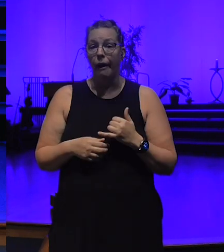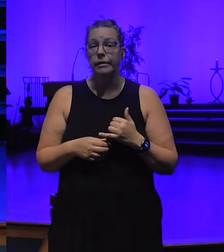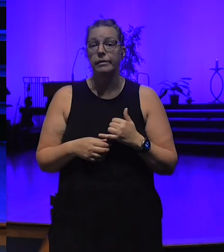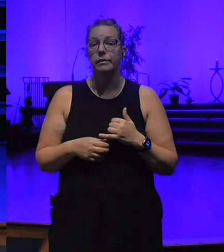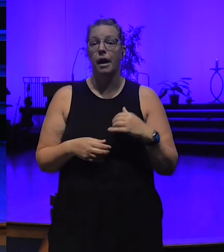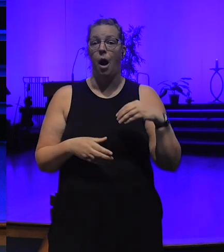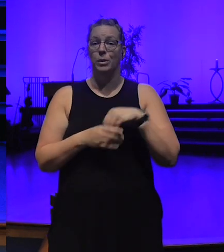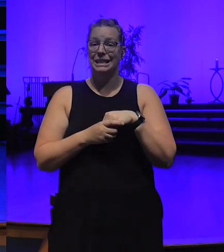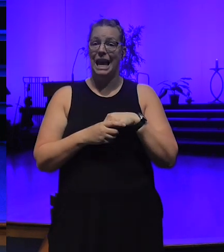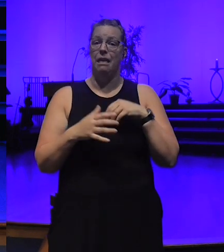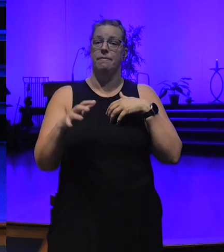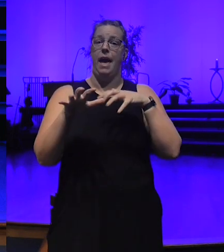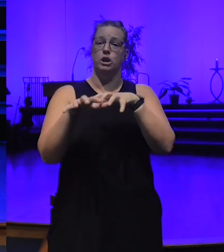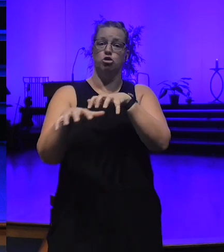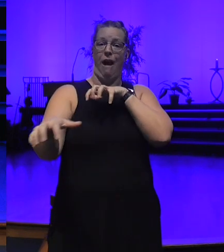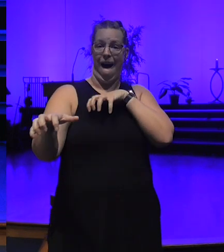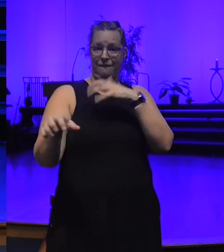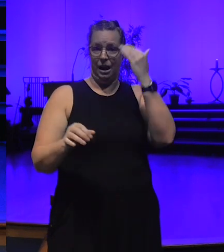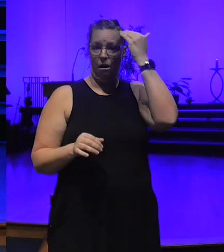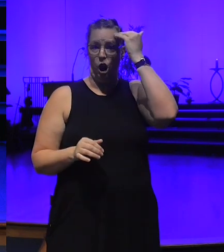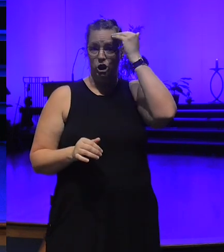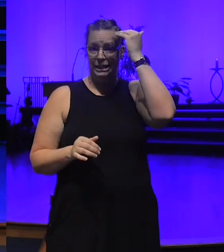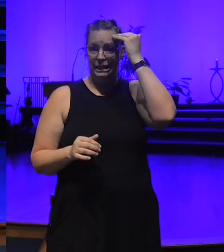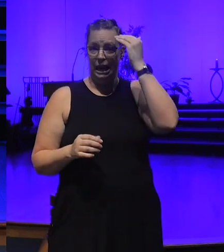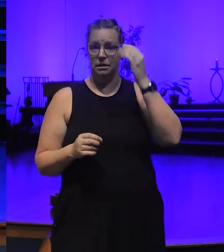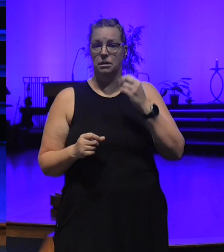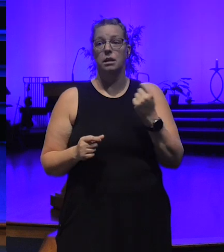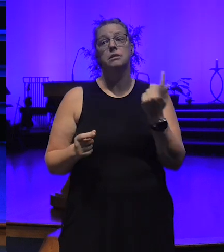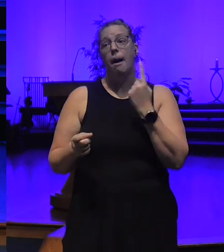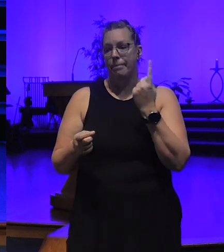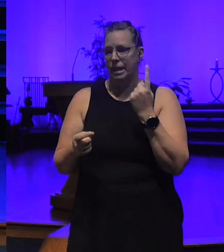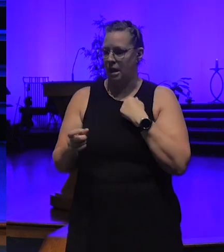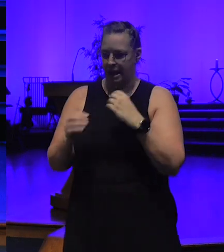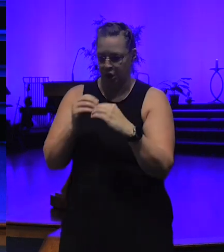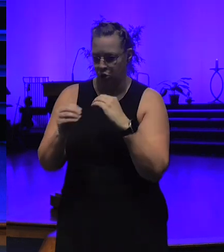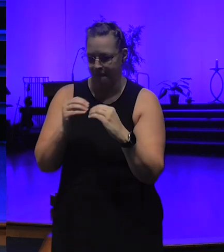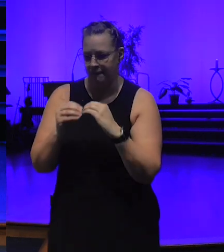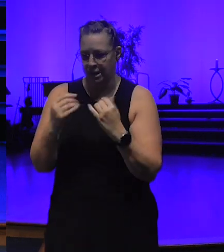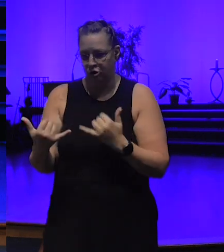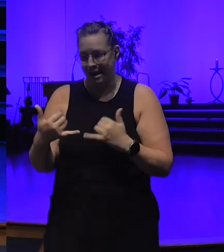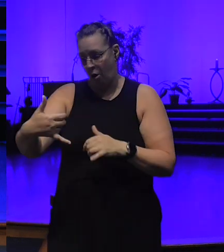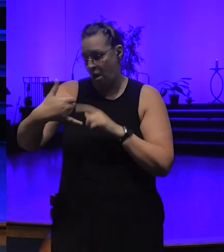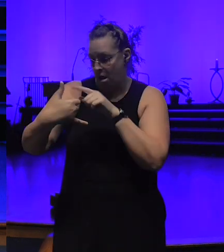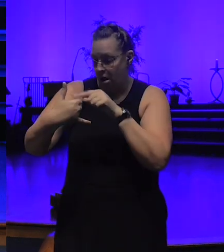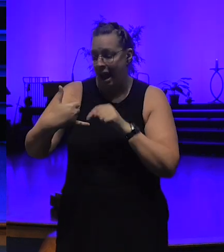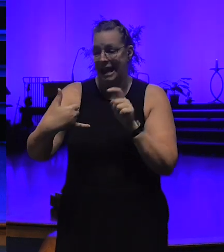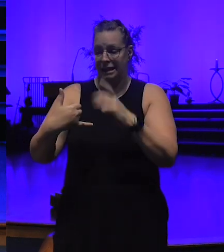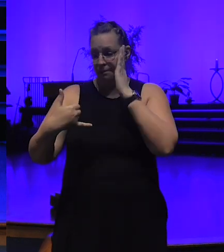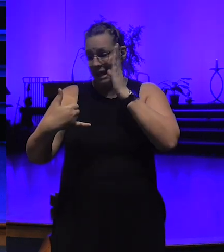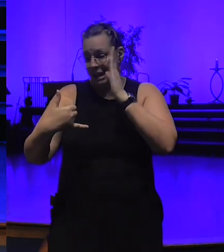traffic Consciousness there's something that must be fixed there's something that needs my attention